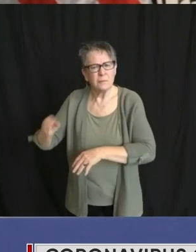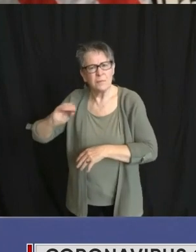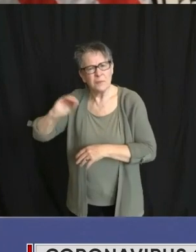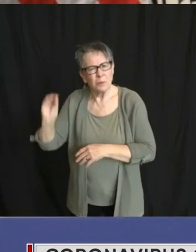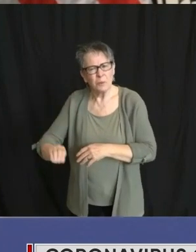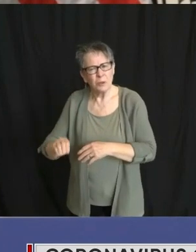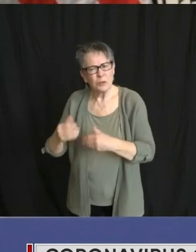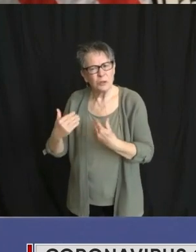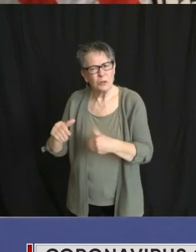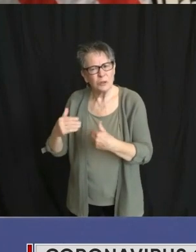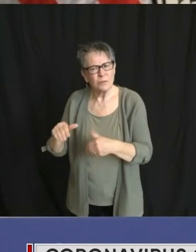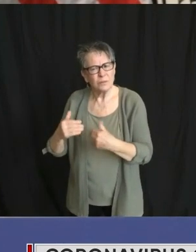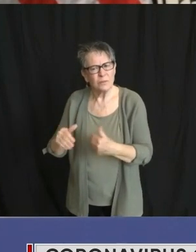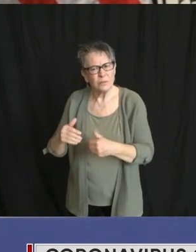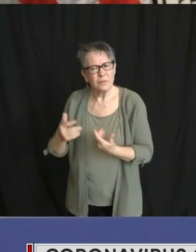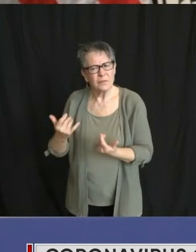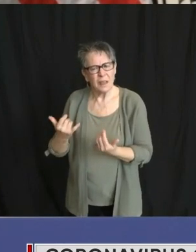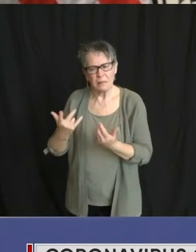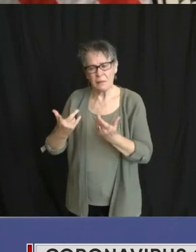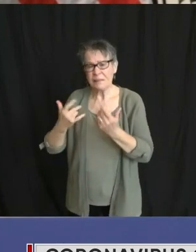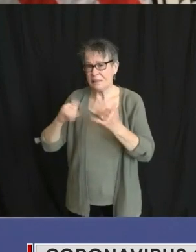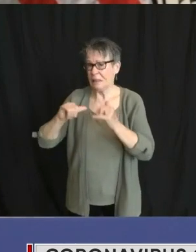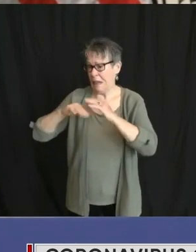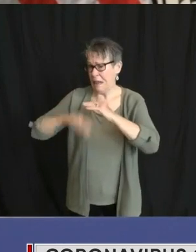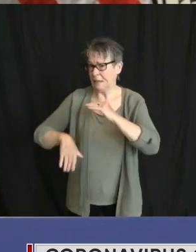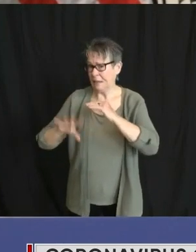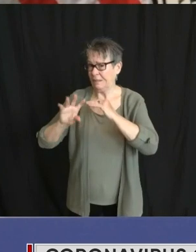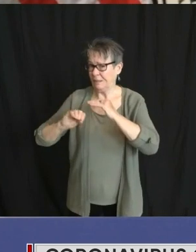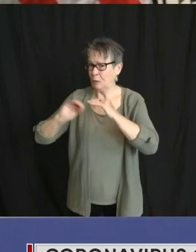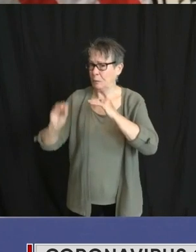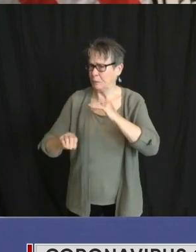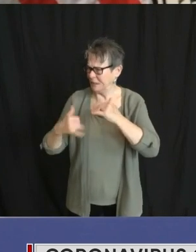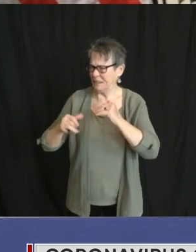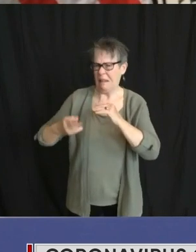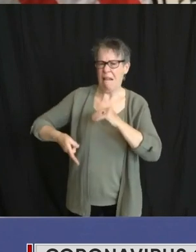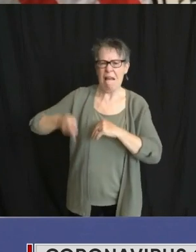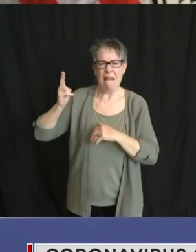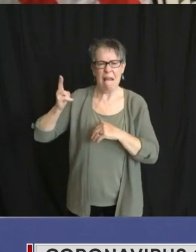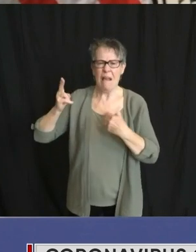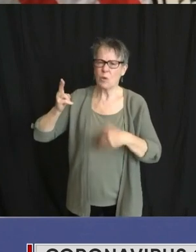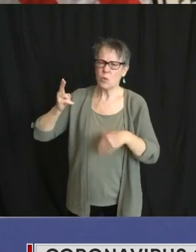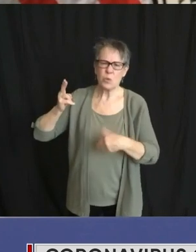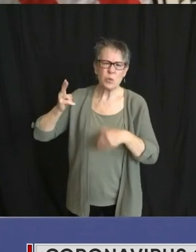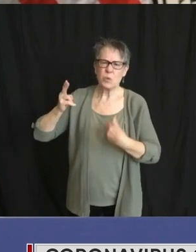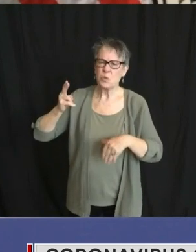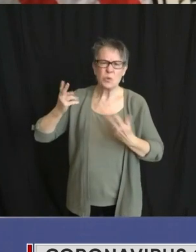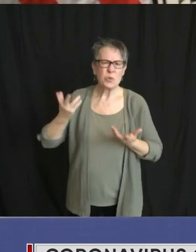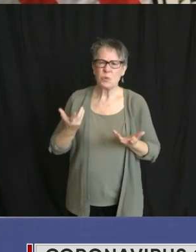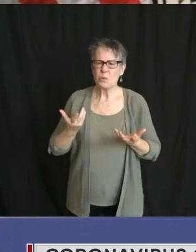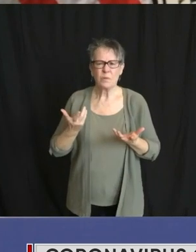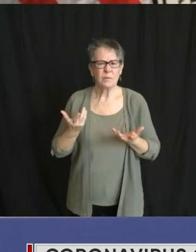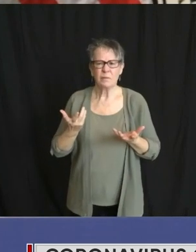AFRICAN-AMERICAN FATALITY NUMBERS CONTINUE TO BE BOUNCING. IT IS MEANINGFULLY ABOVE THE